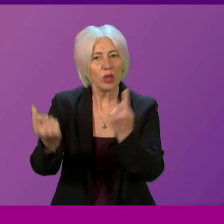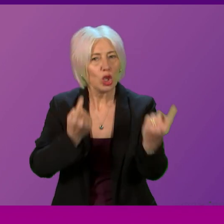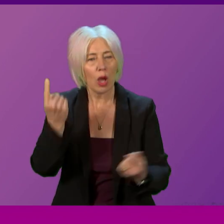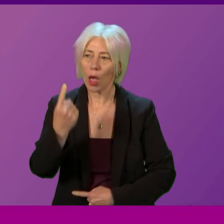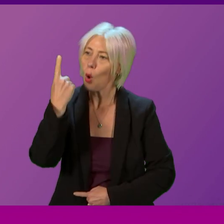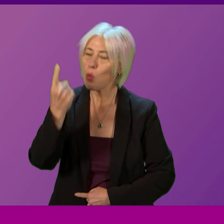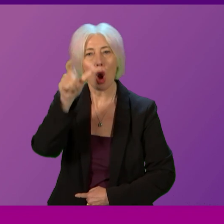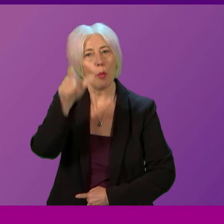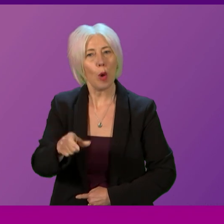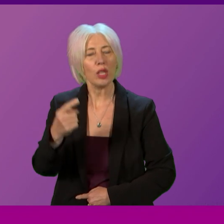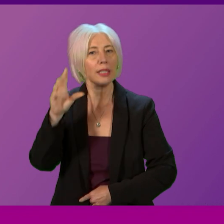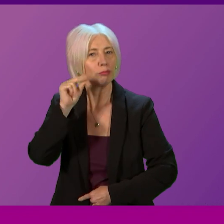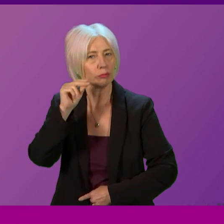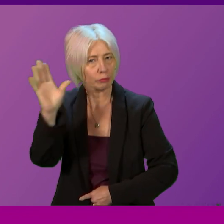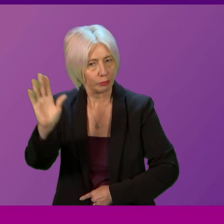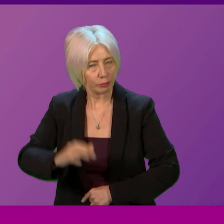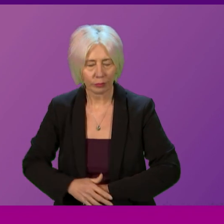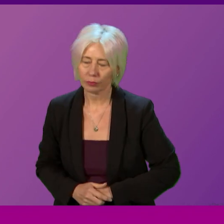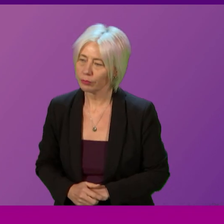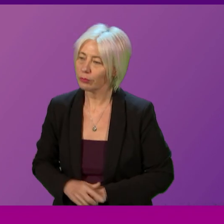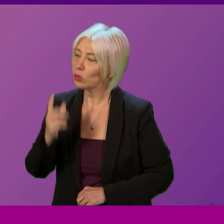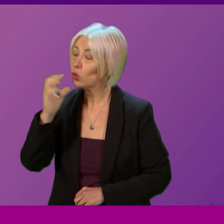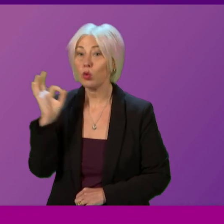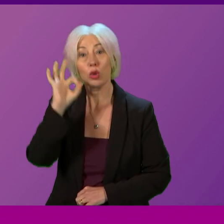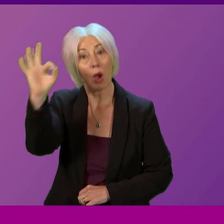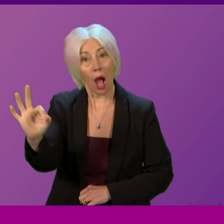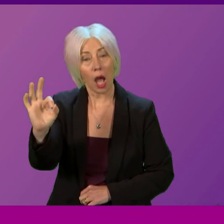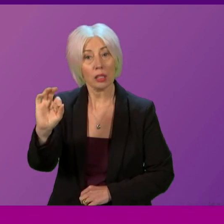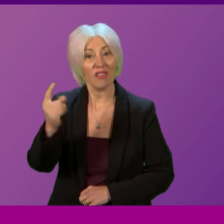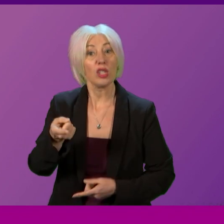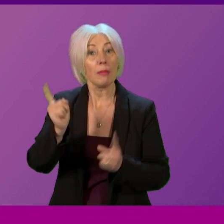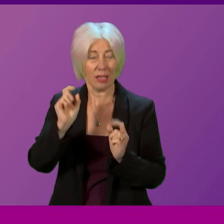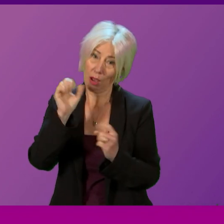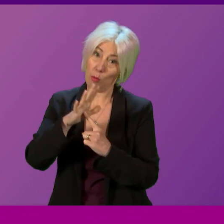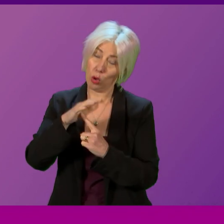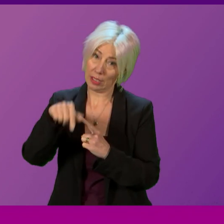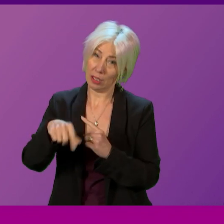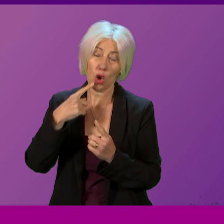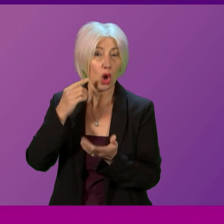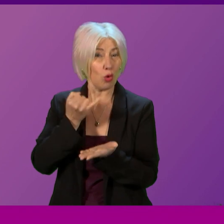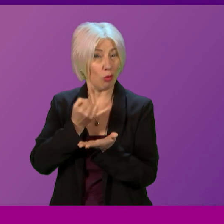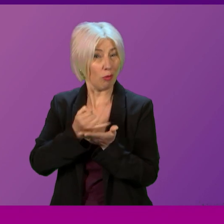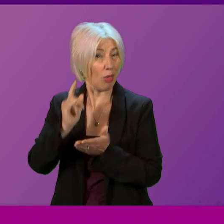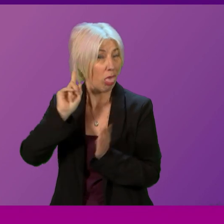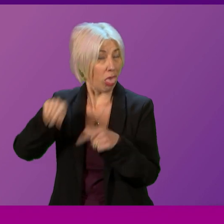One at a time. I ask the First Minister, on this important issue, whether she is denying that those conversations took place.